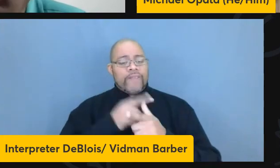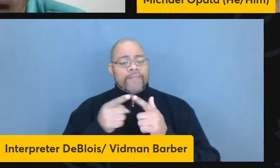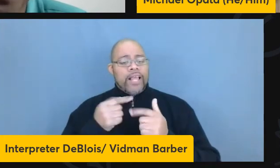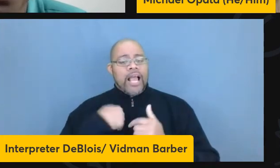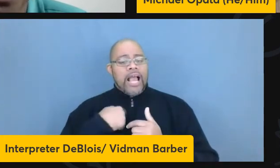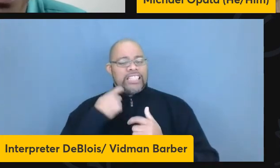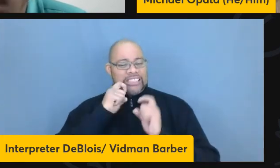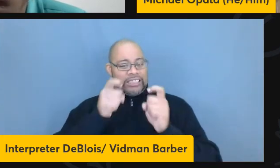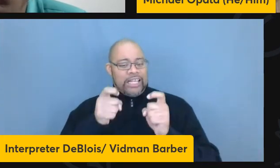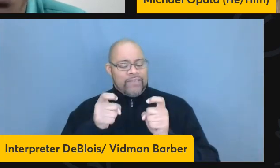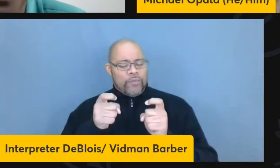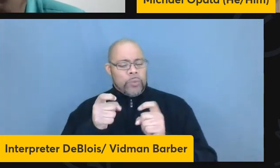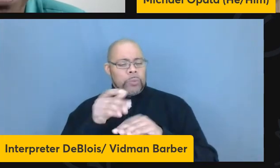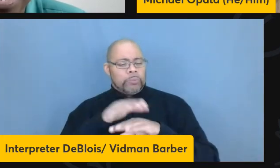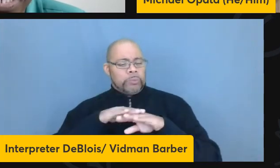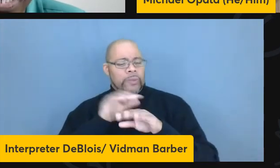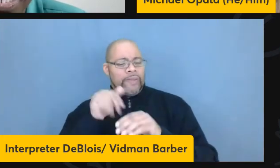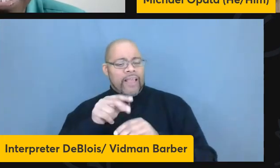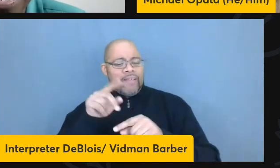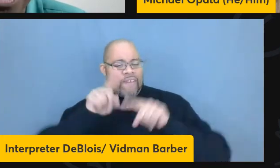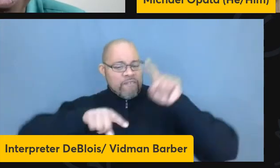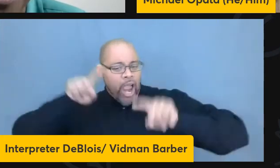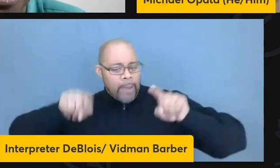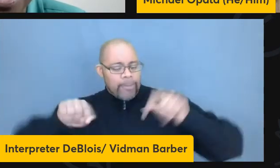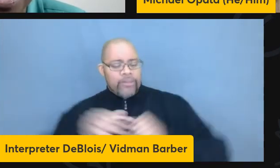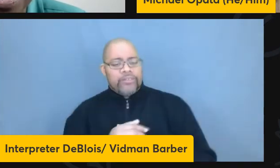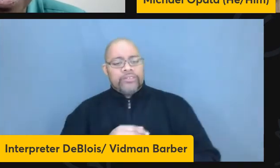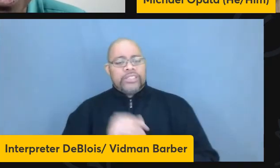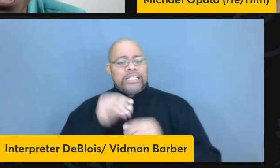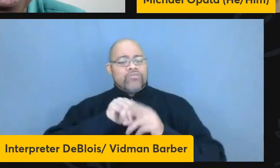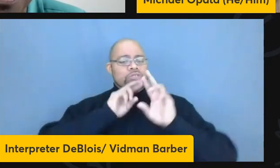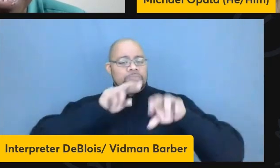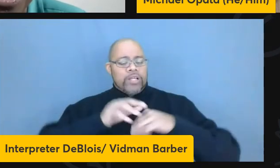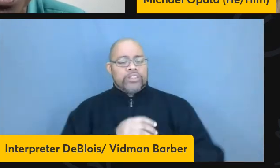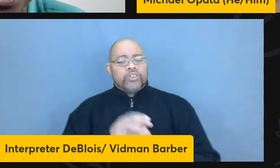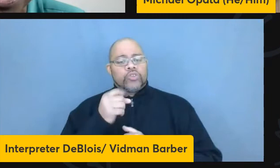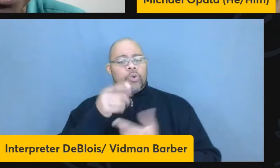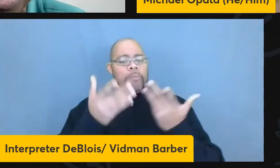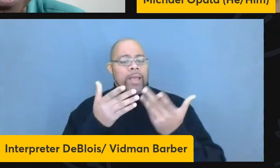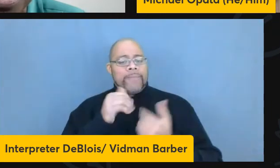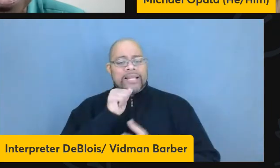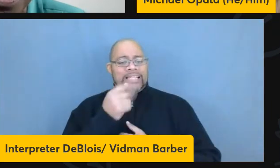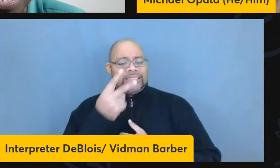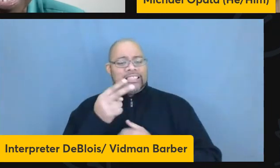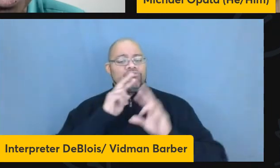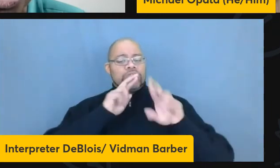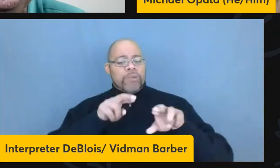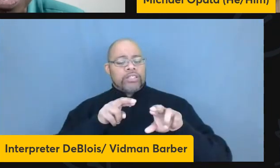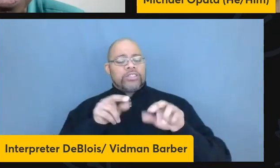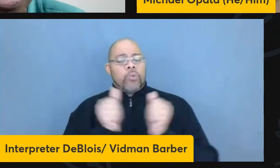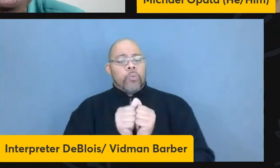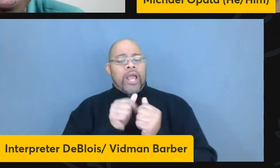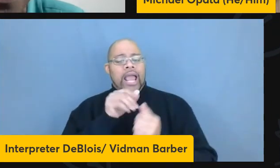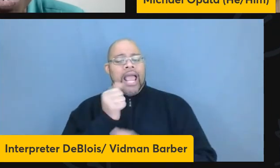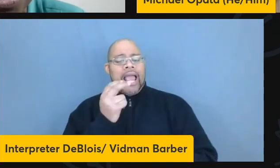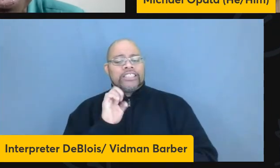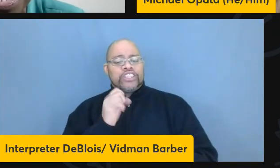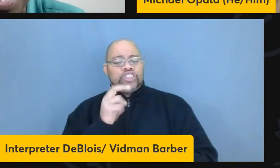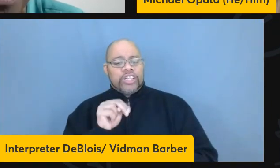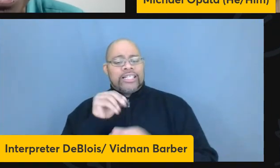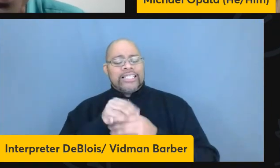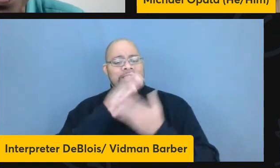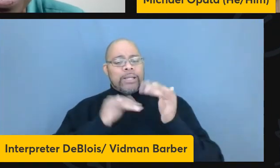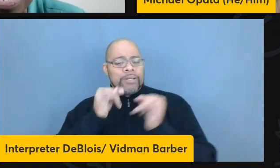flavor of the variability in responses. So you might not see responses with an antigen in certain individuals, but you see it